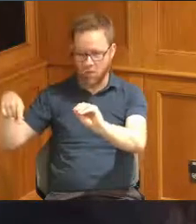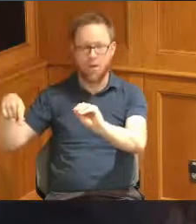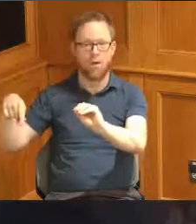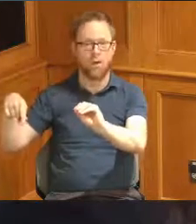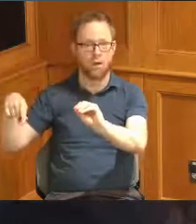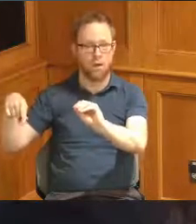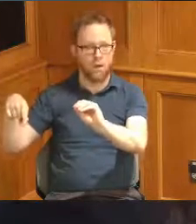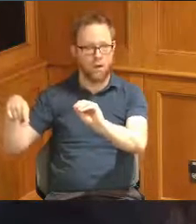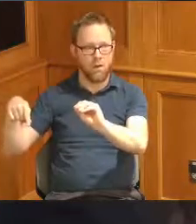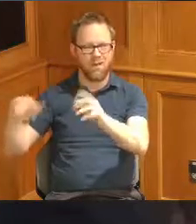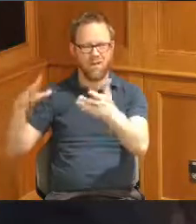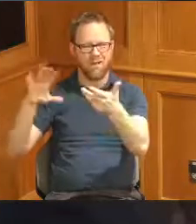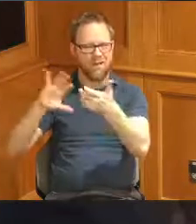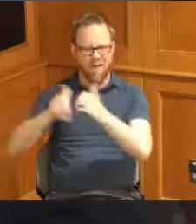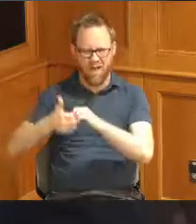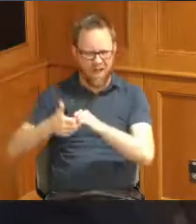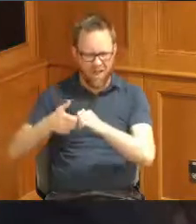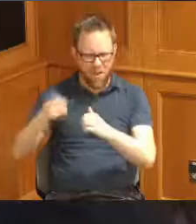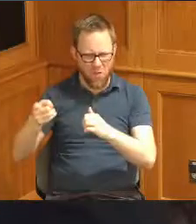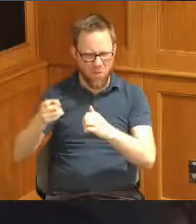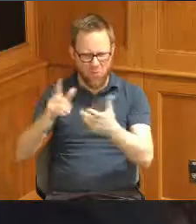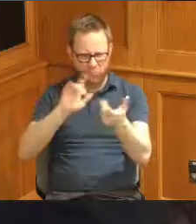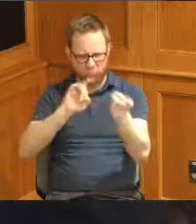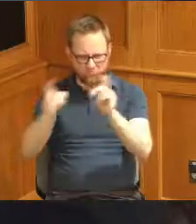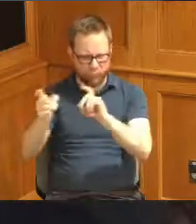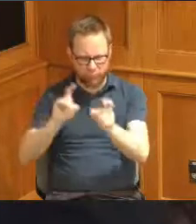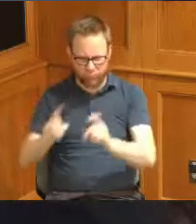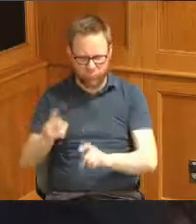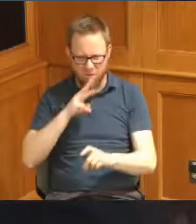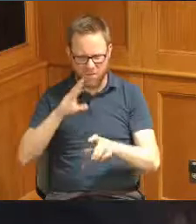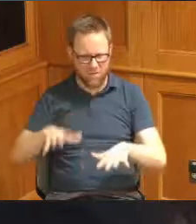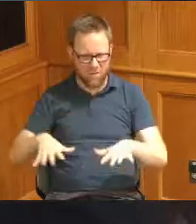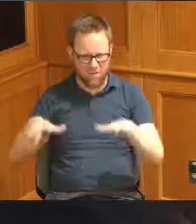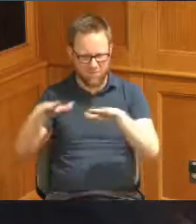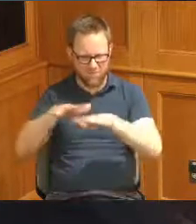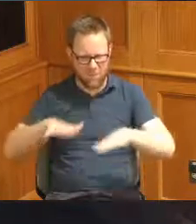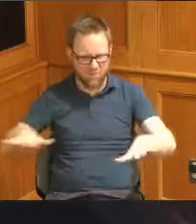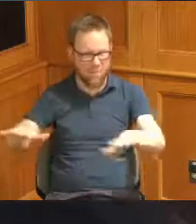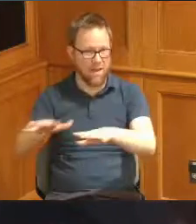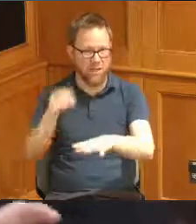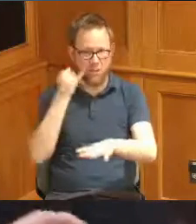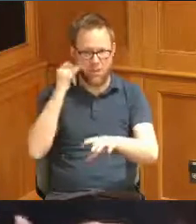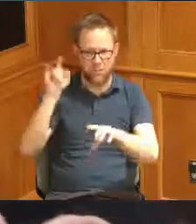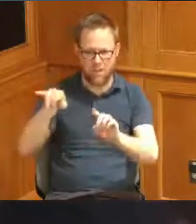so how do you do a flood plain reconfiguration when you got to go around the other houses